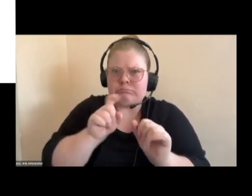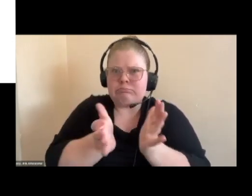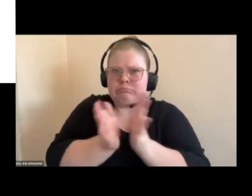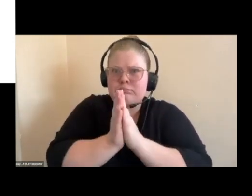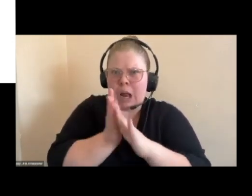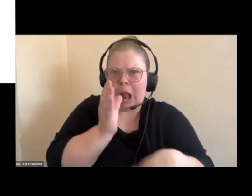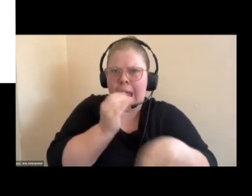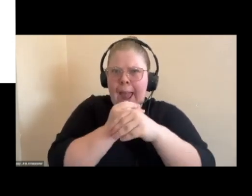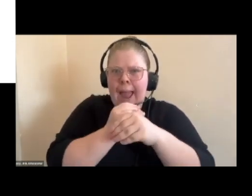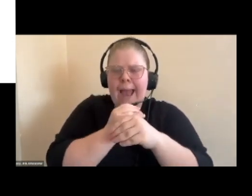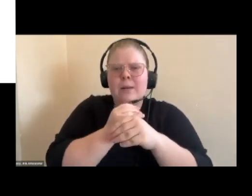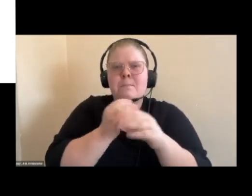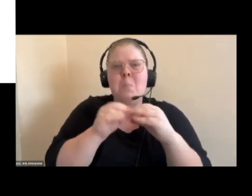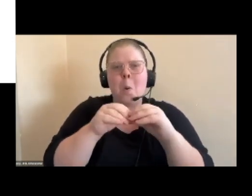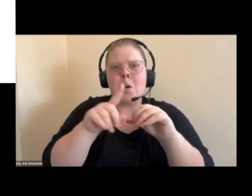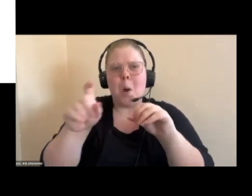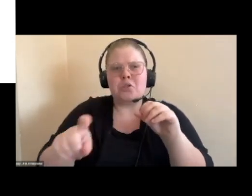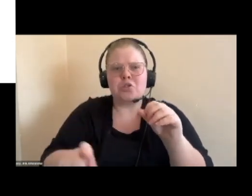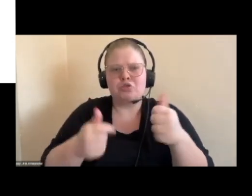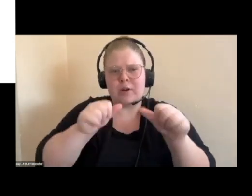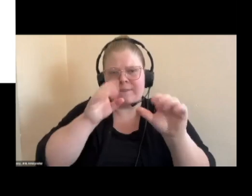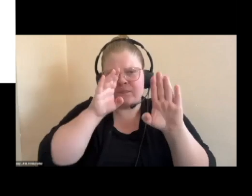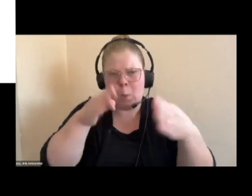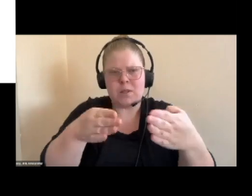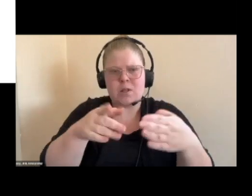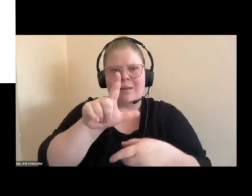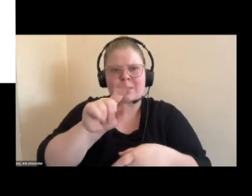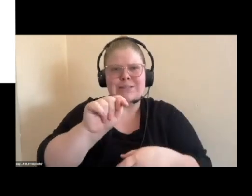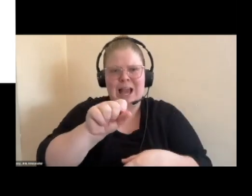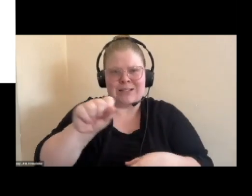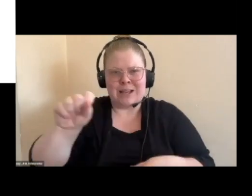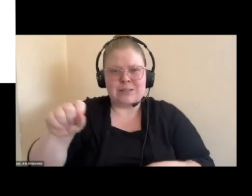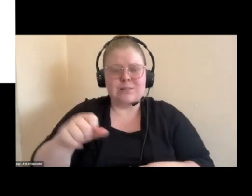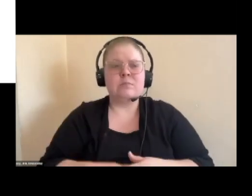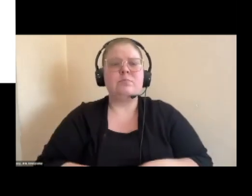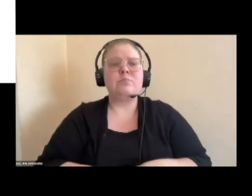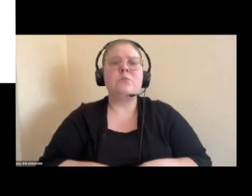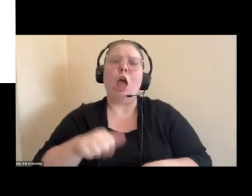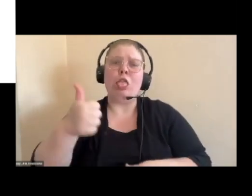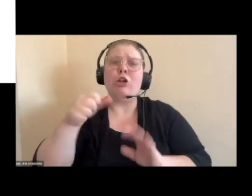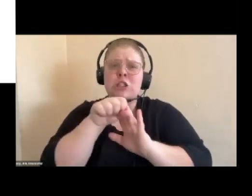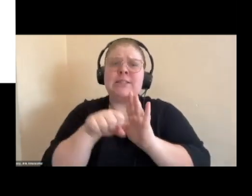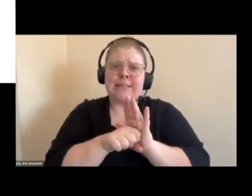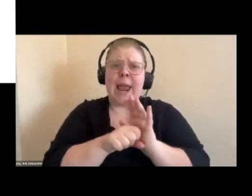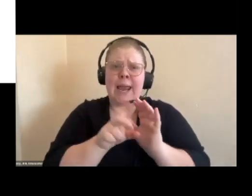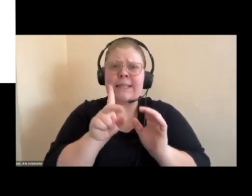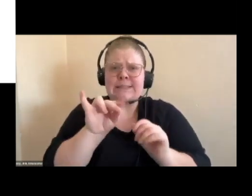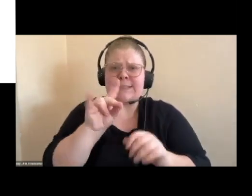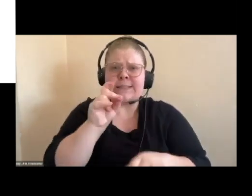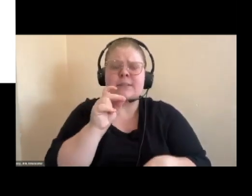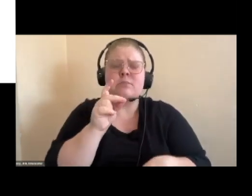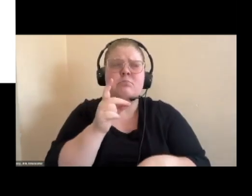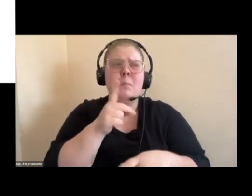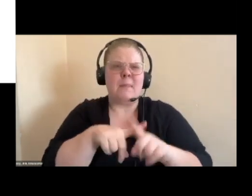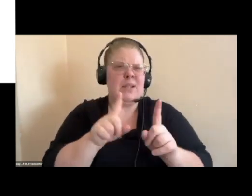at that. Another state that has done it in a different way. They added their own supplement